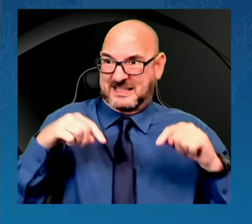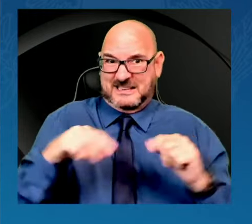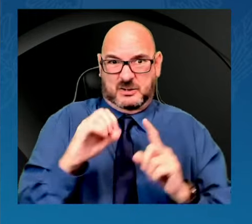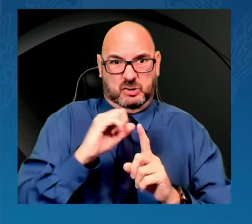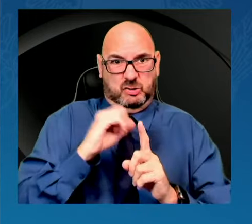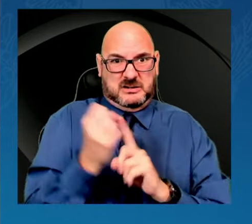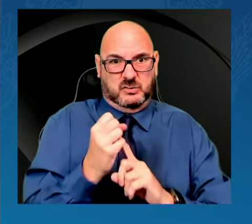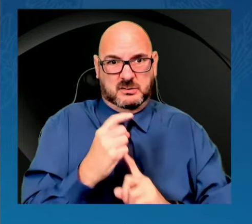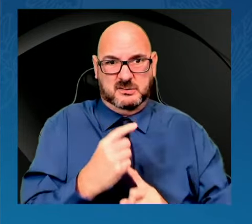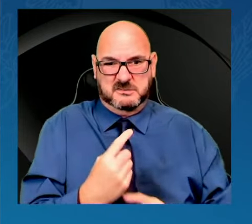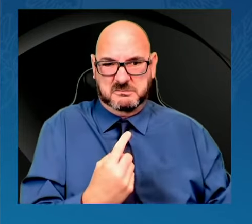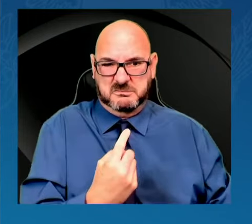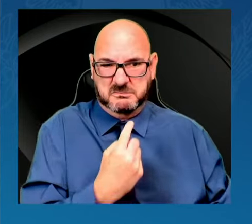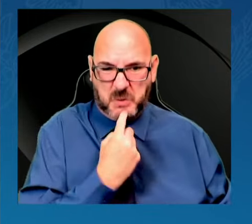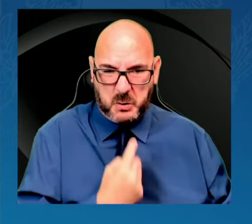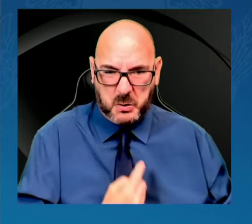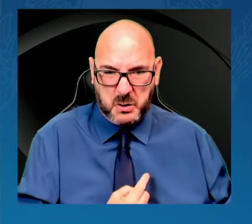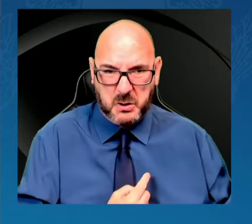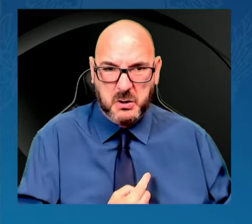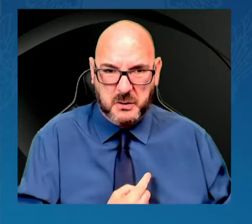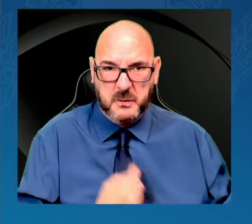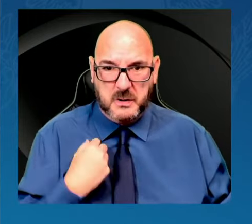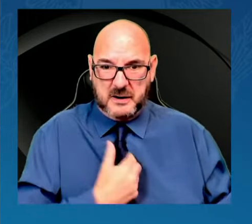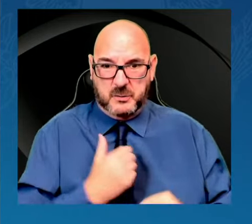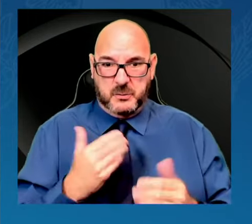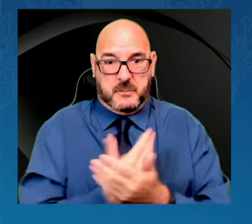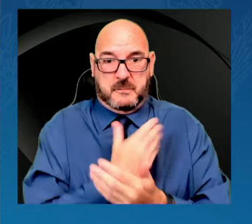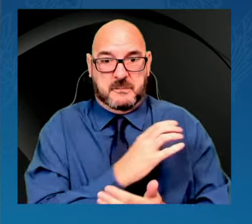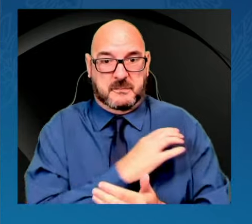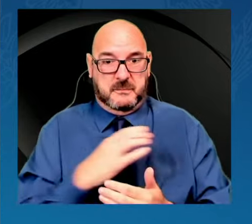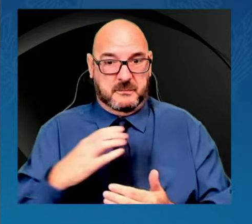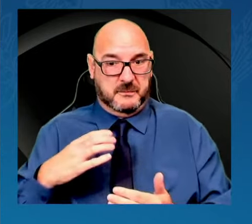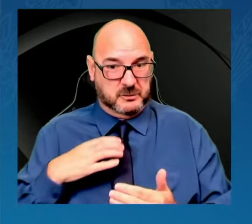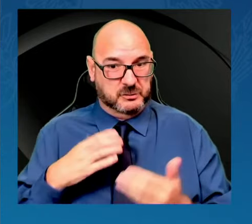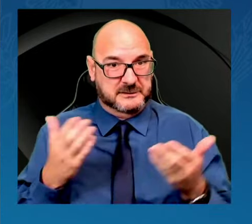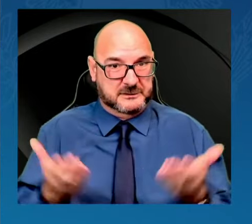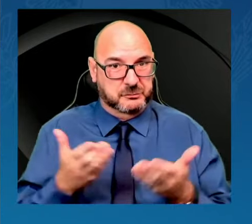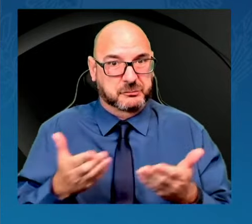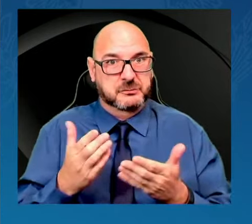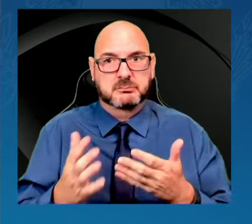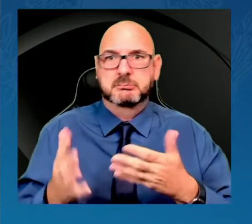my top priority is fighting to protect our one and only planet at the national level.